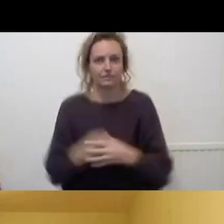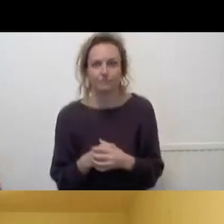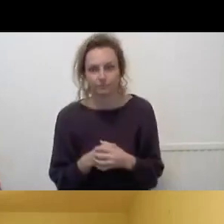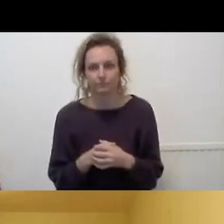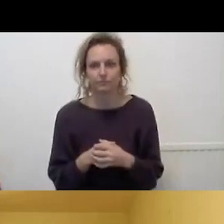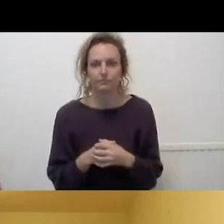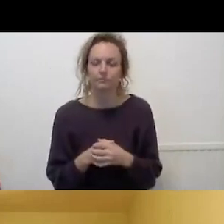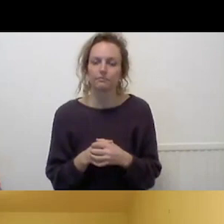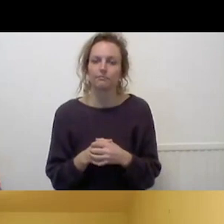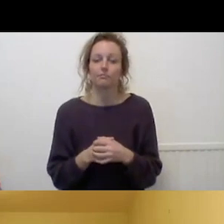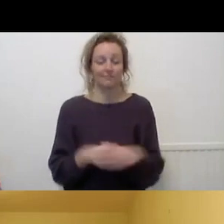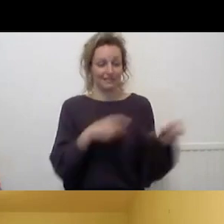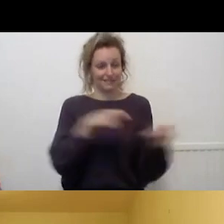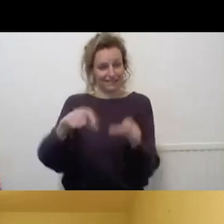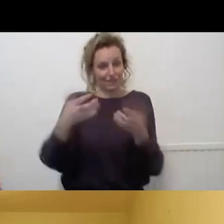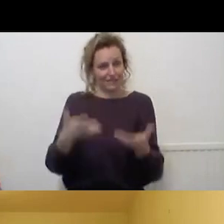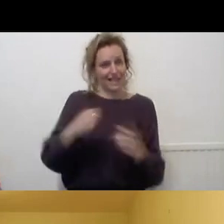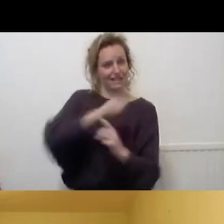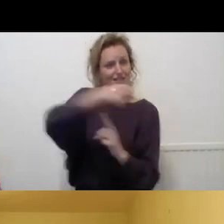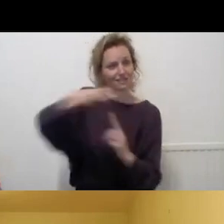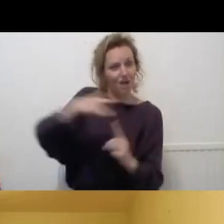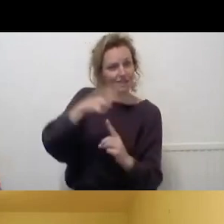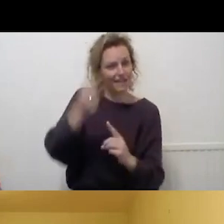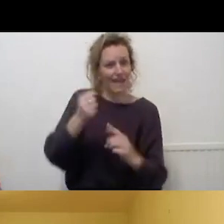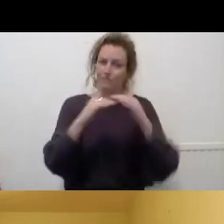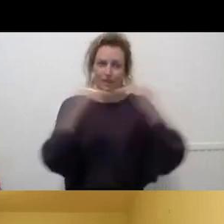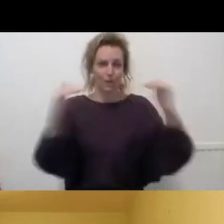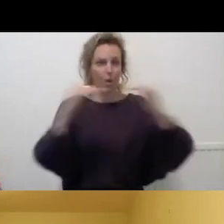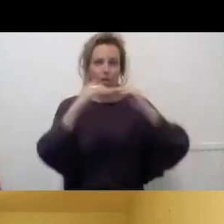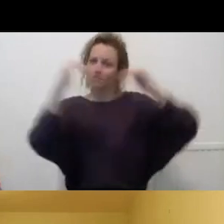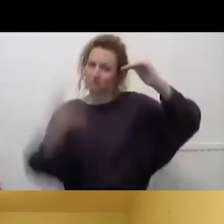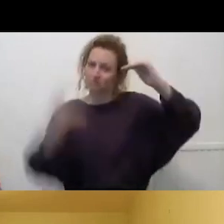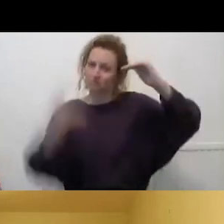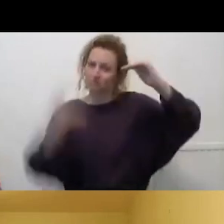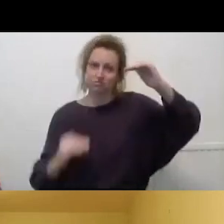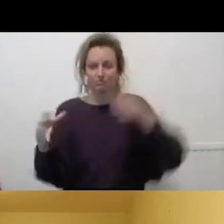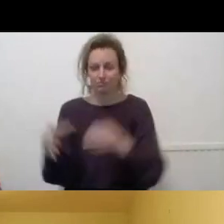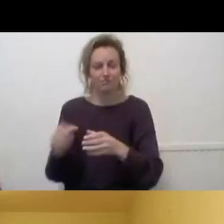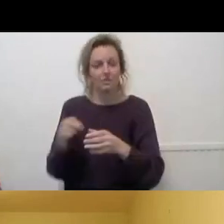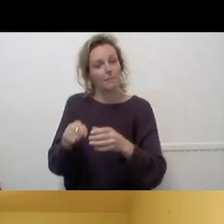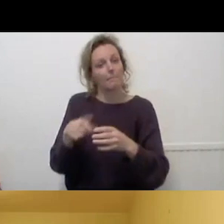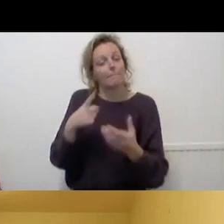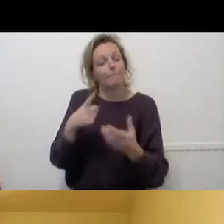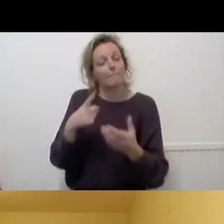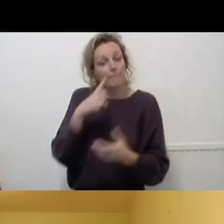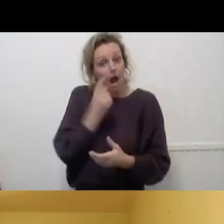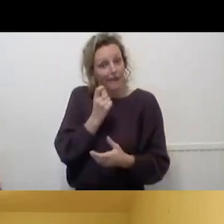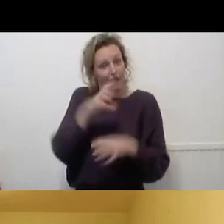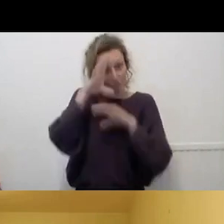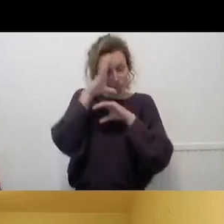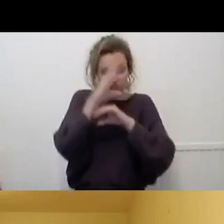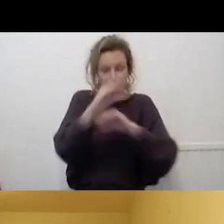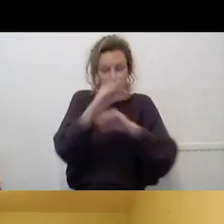But I can tell you that the vaccines do not have an impact on fertility, and they certainly